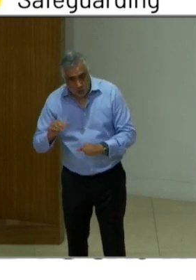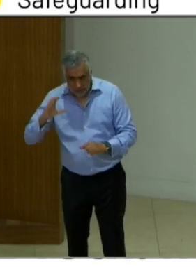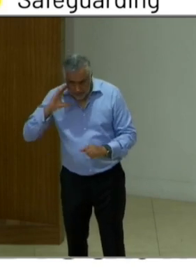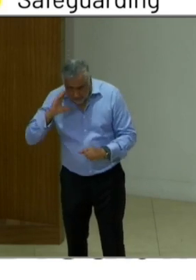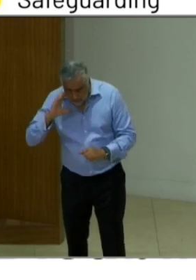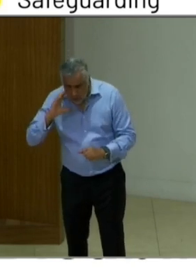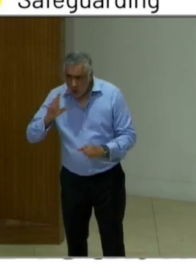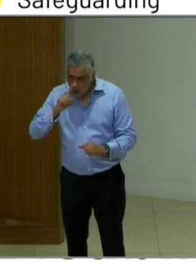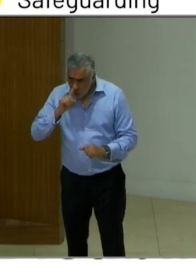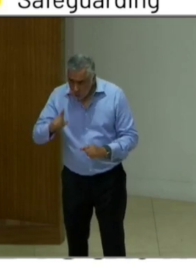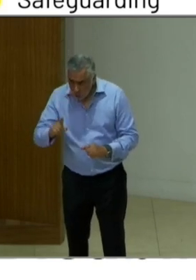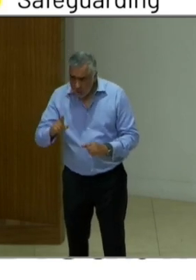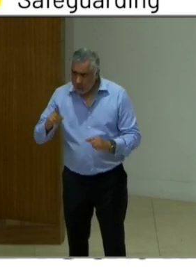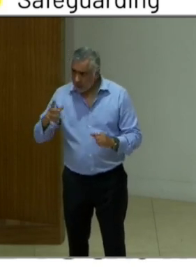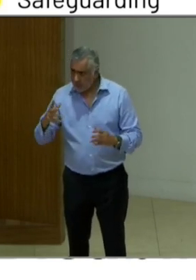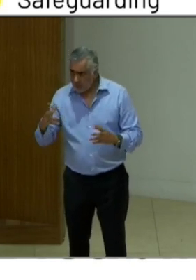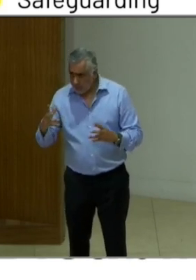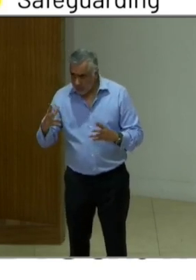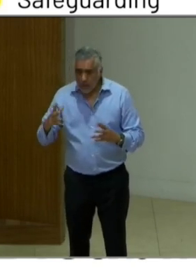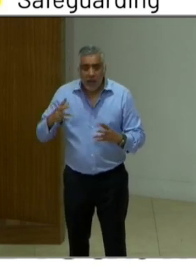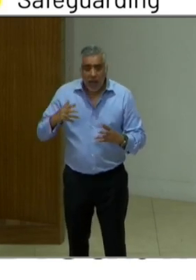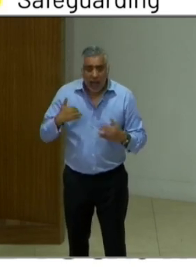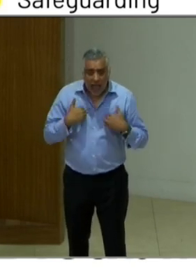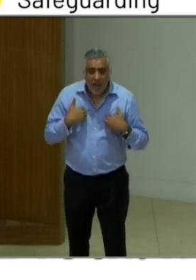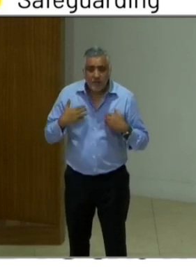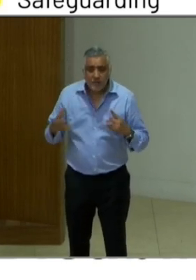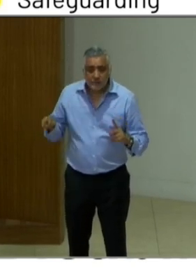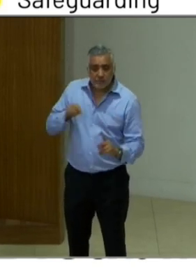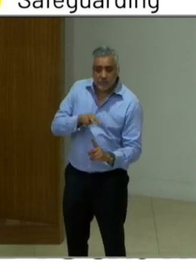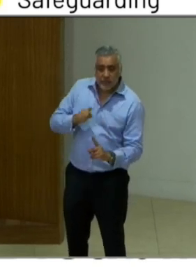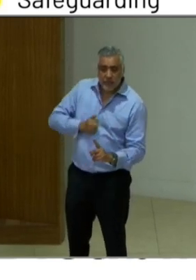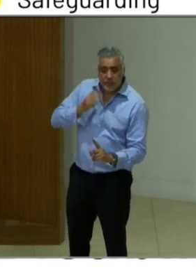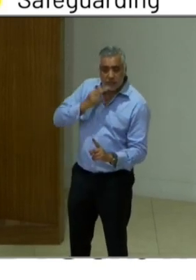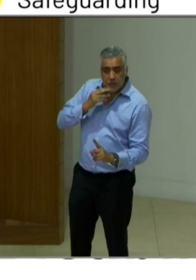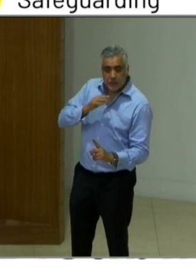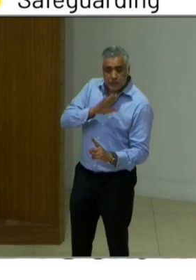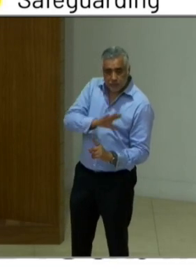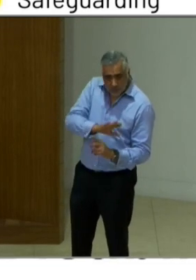To truly partake in the lived experiences of a struggle for recognition, allocation